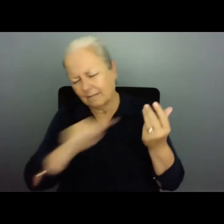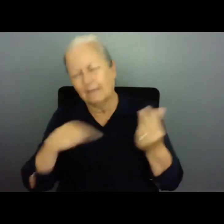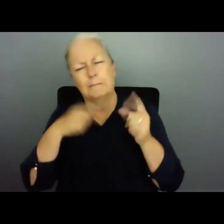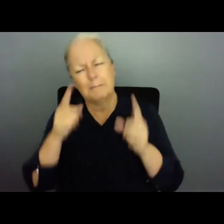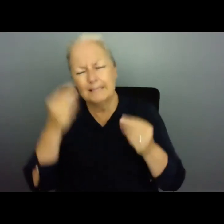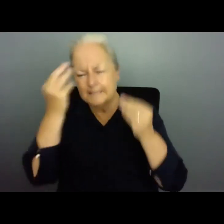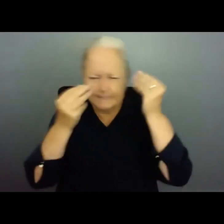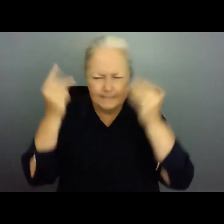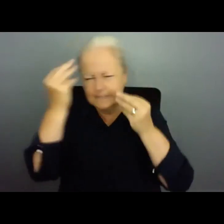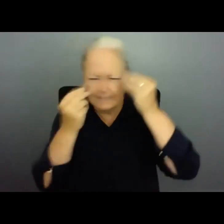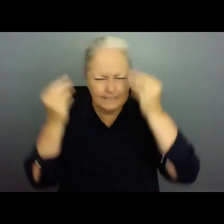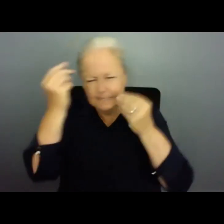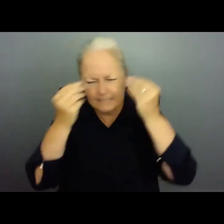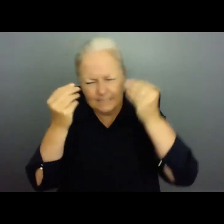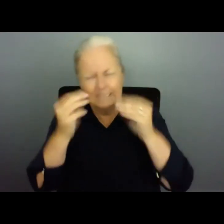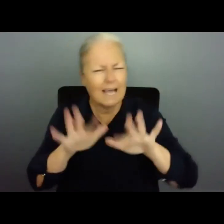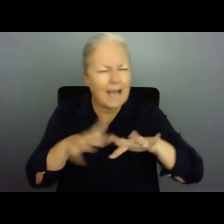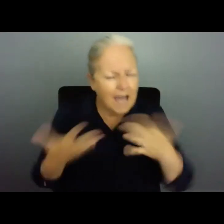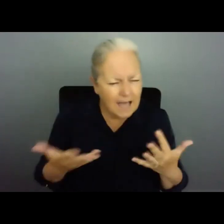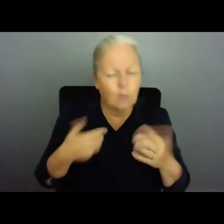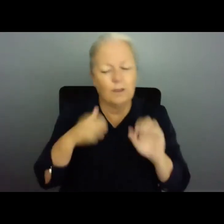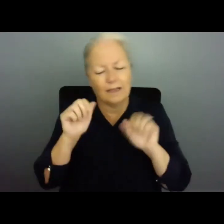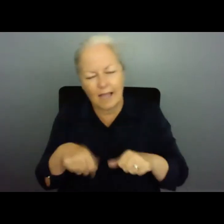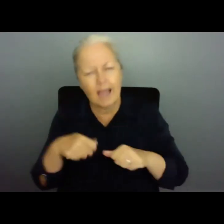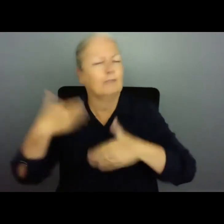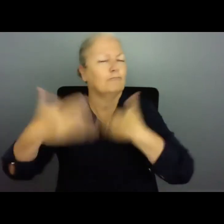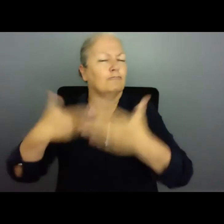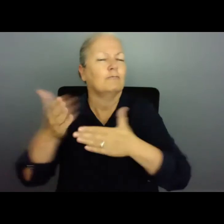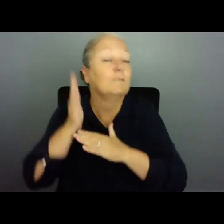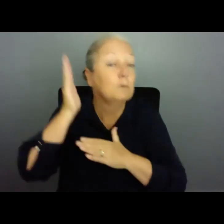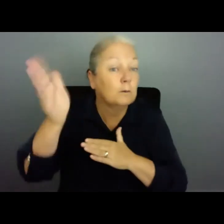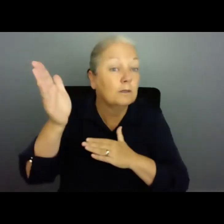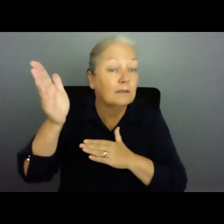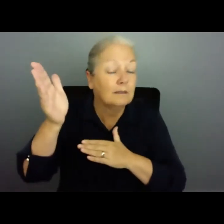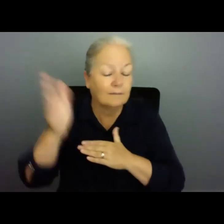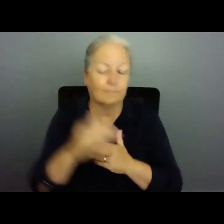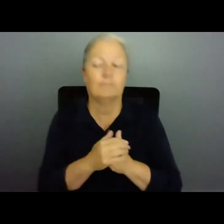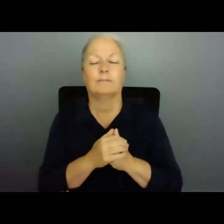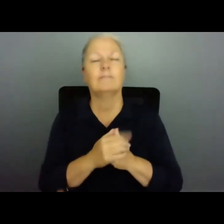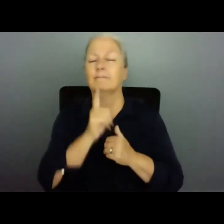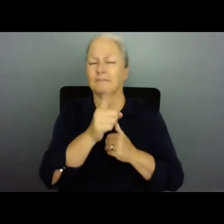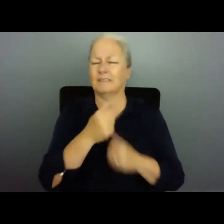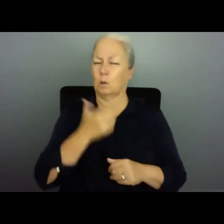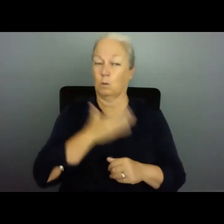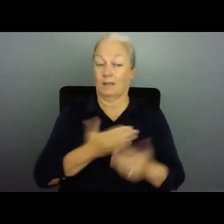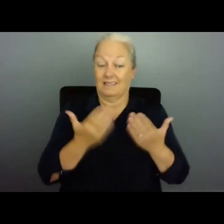the solutions and and the way forward but shifting gears uh i would now like to invite a few of our